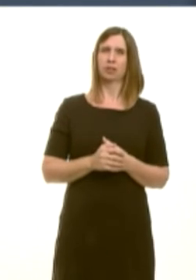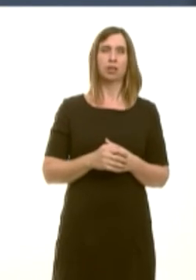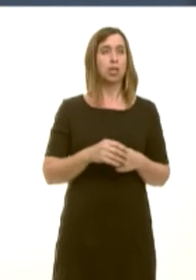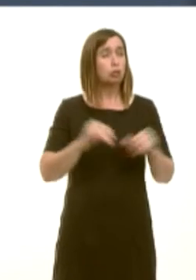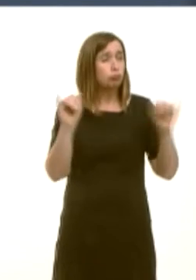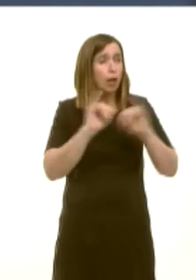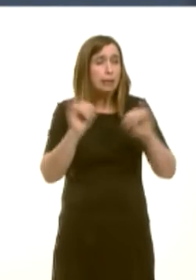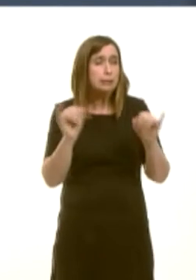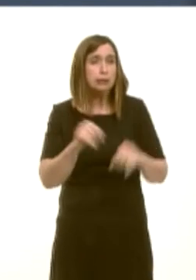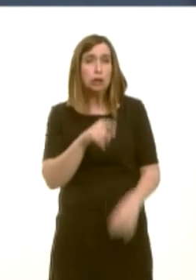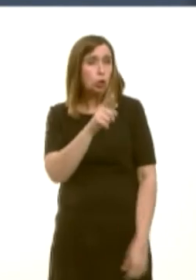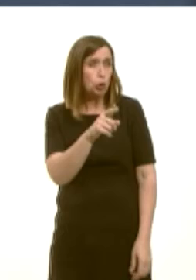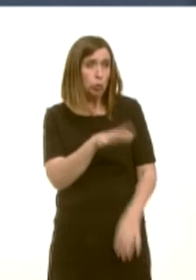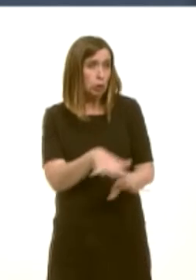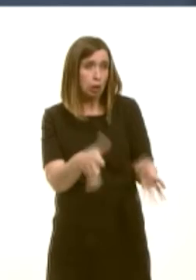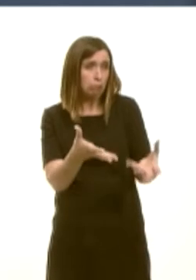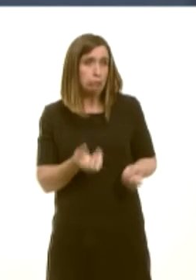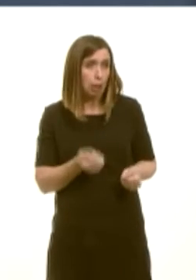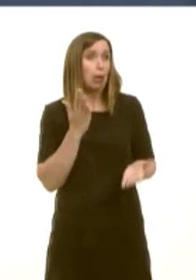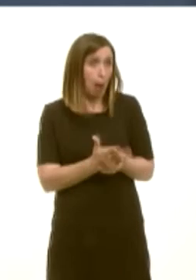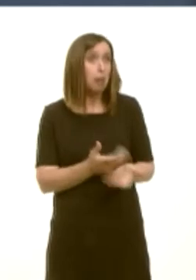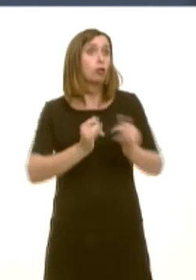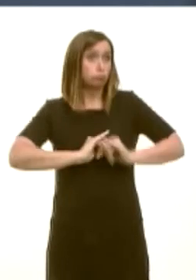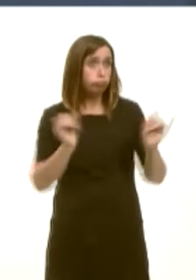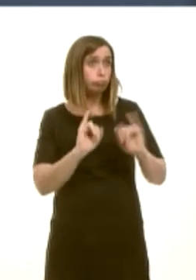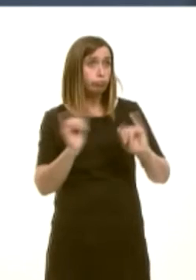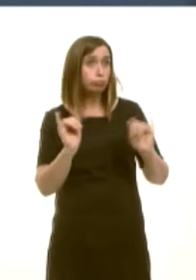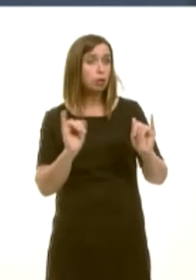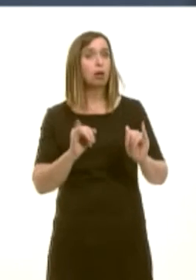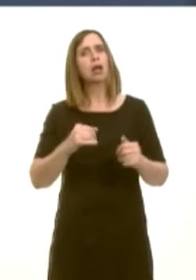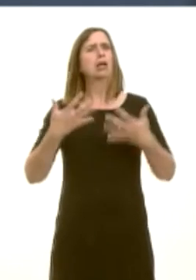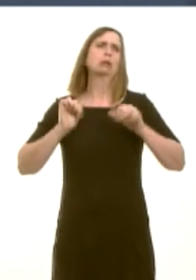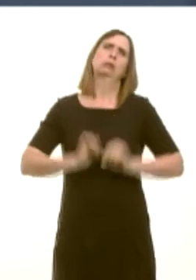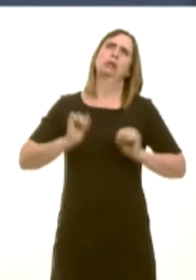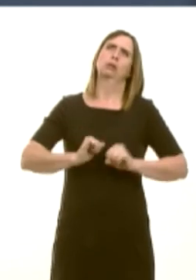crisis point on this? So, with people waiting for over a week for a GP, and in some cases